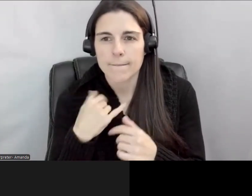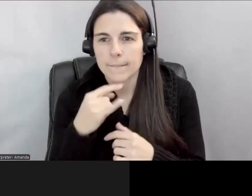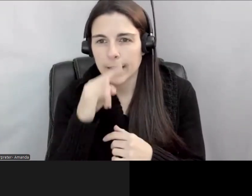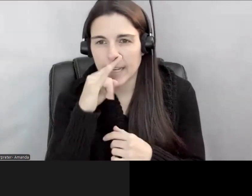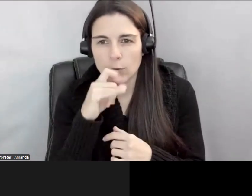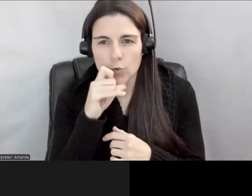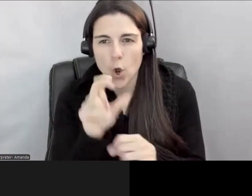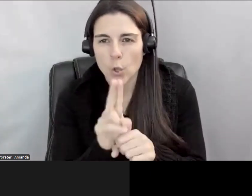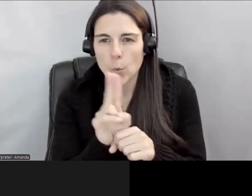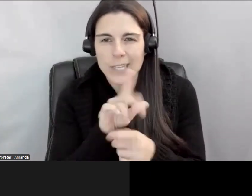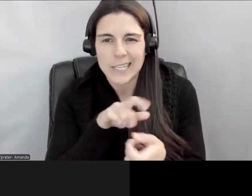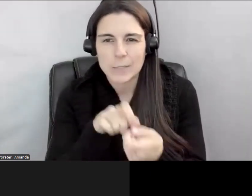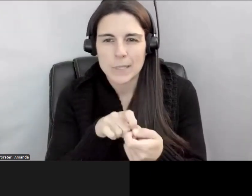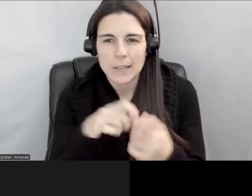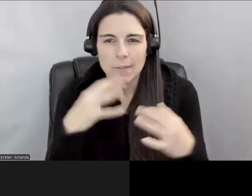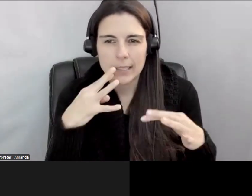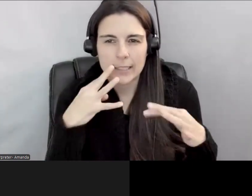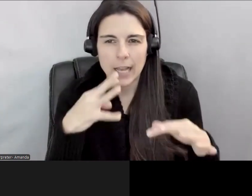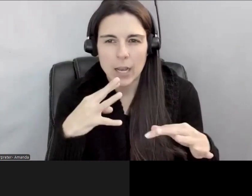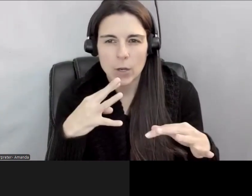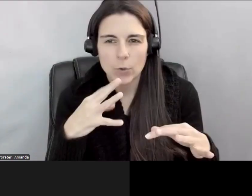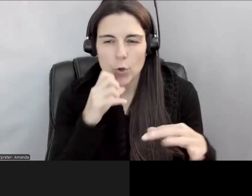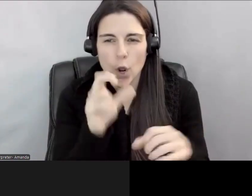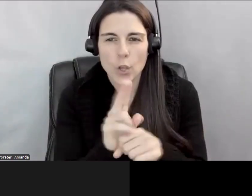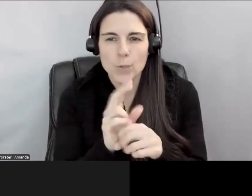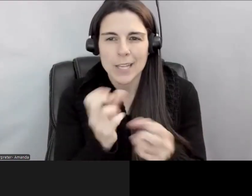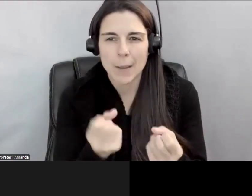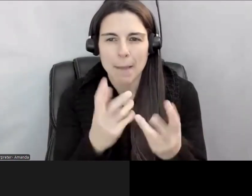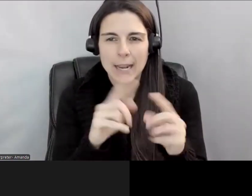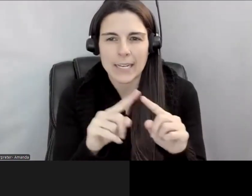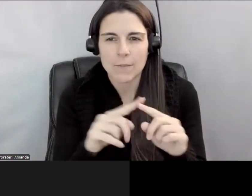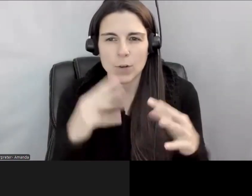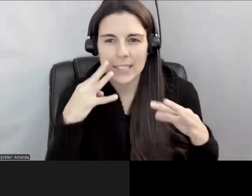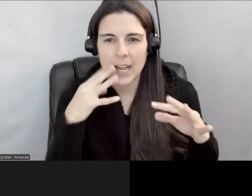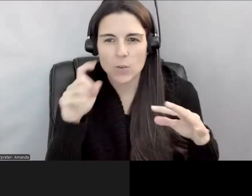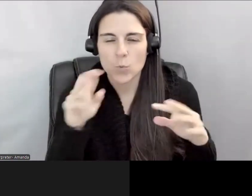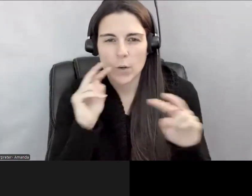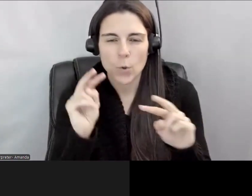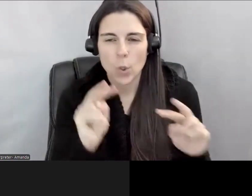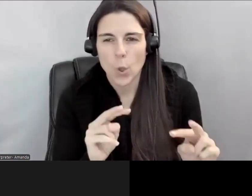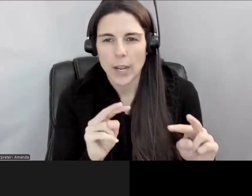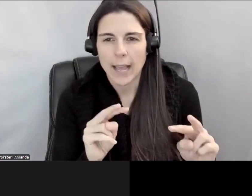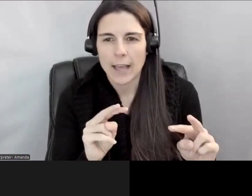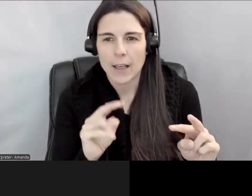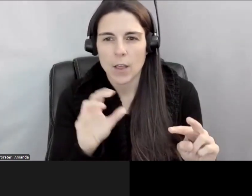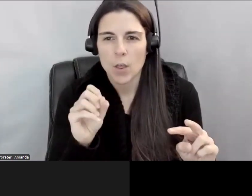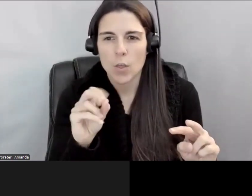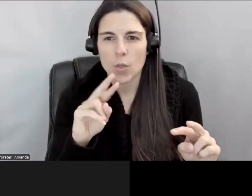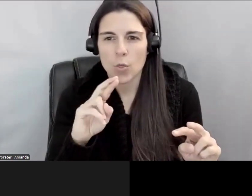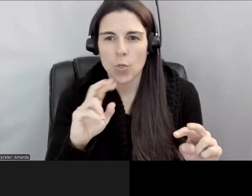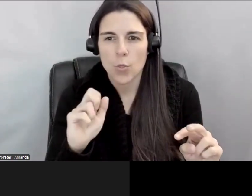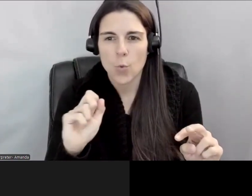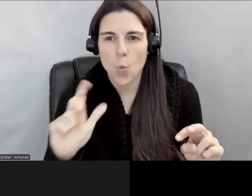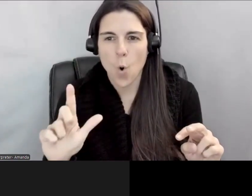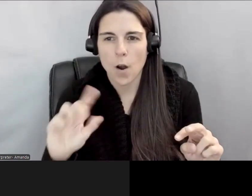sound, or not using lots of different sounds, we want to look at that oral motor coordination. Are they able to,